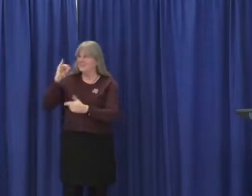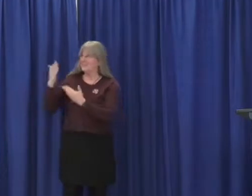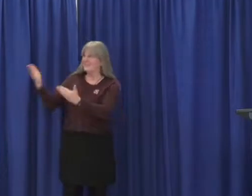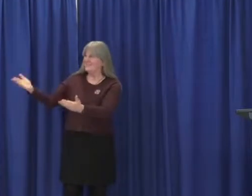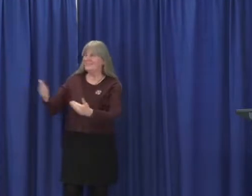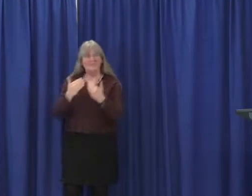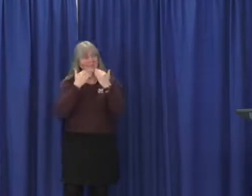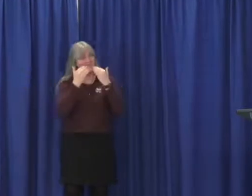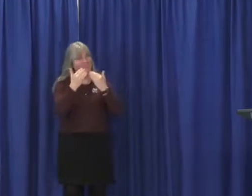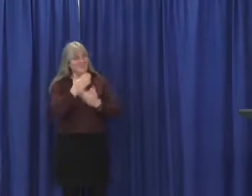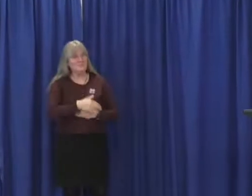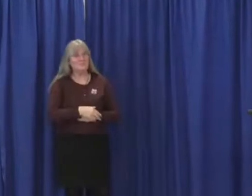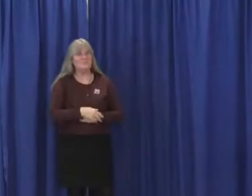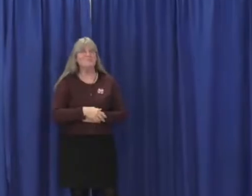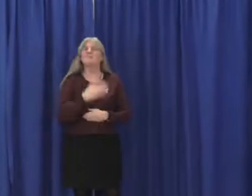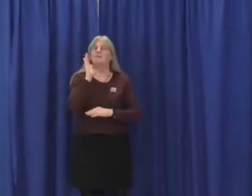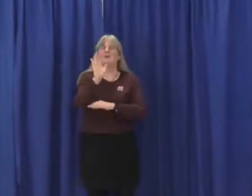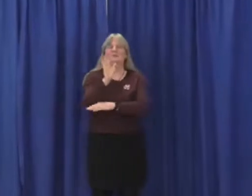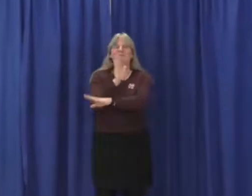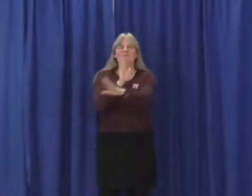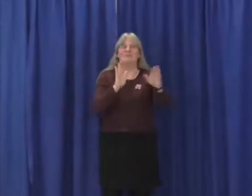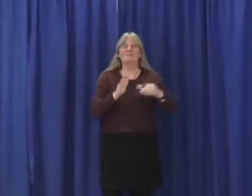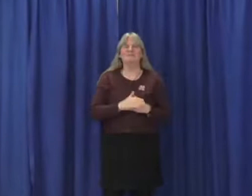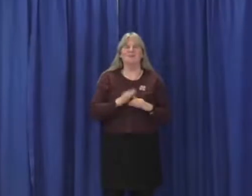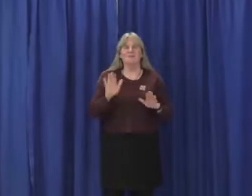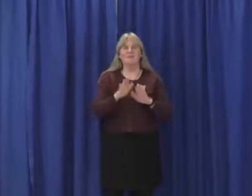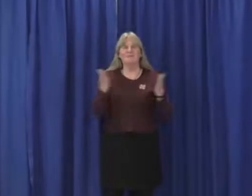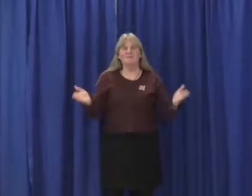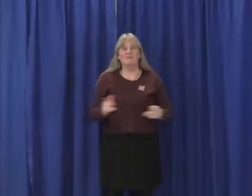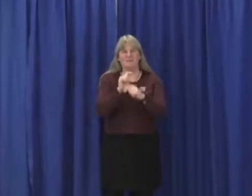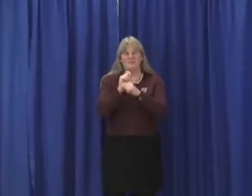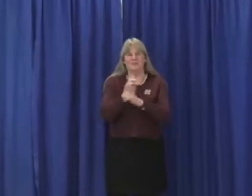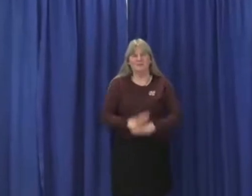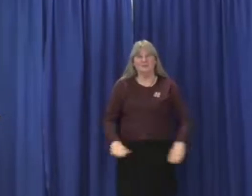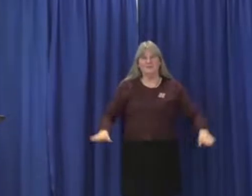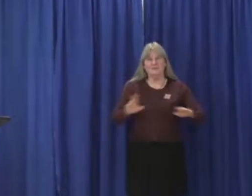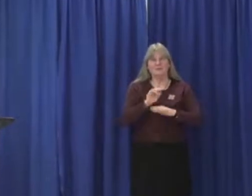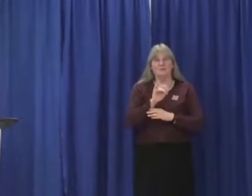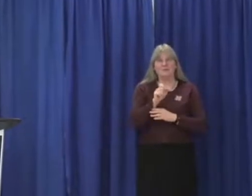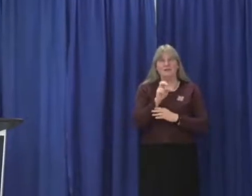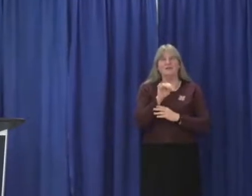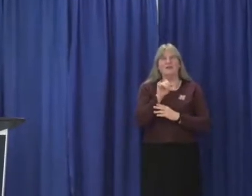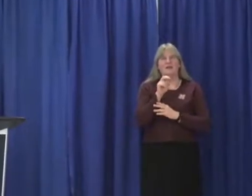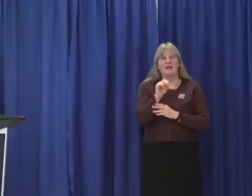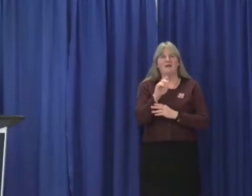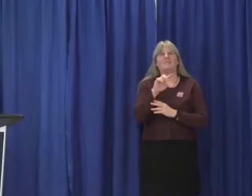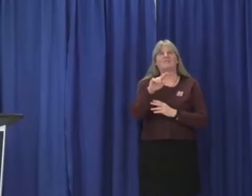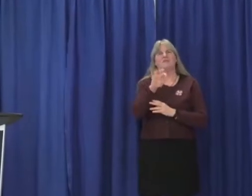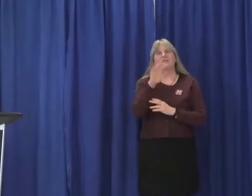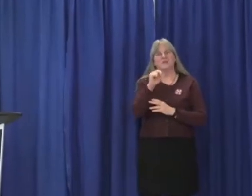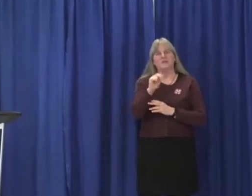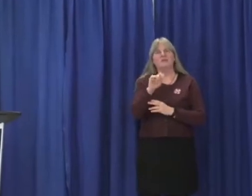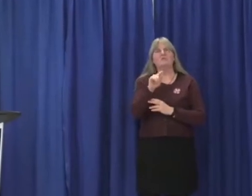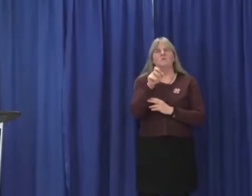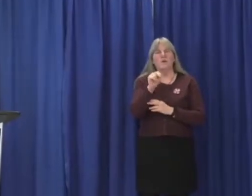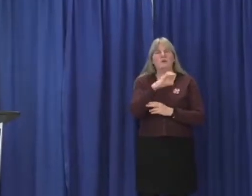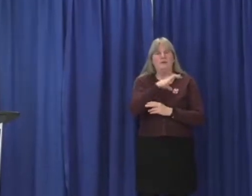Thank you very much, Renée, and good afternoon, everybody. It's great to be here on the traditional territory of the Kwanlin Dun First Nation and the Taa'an Kwachan Council.